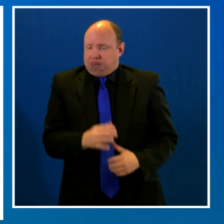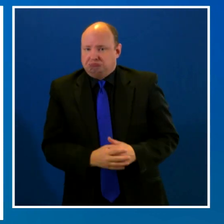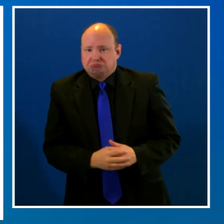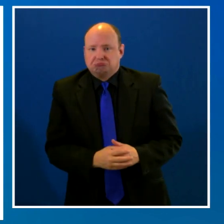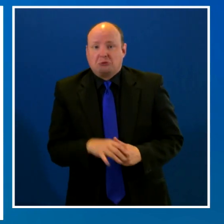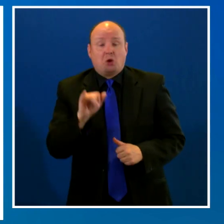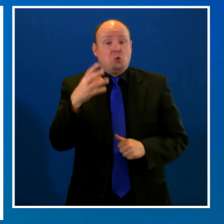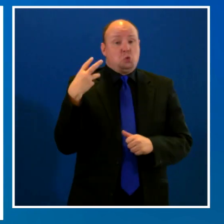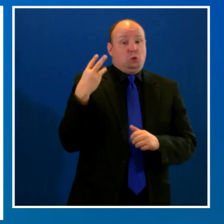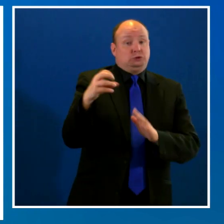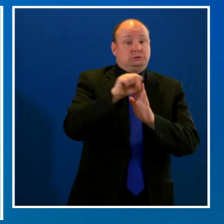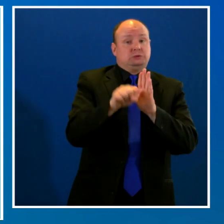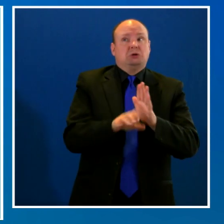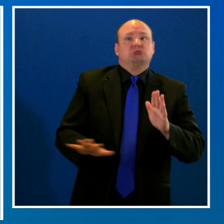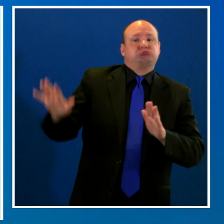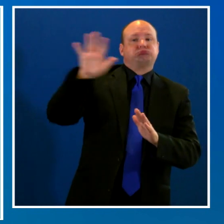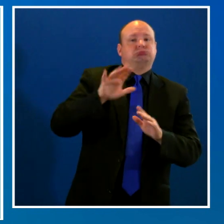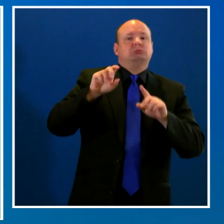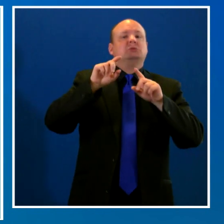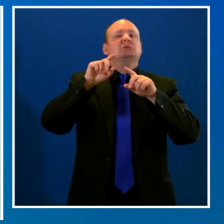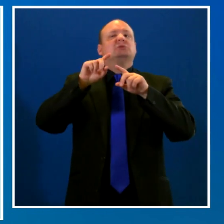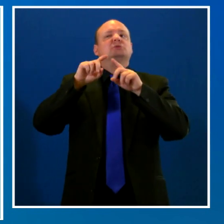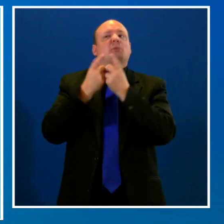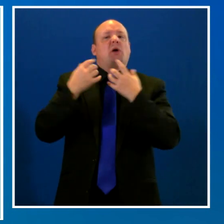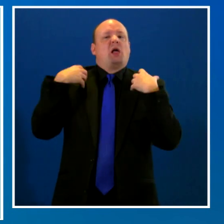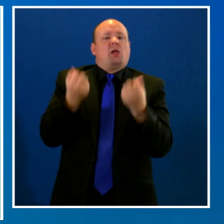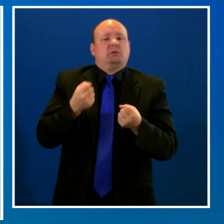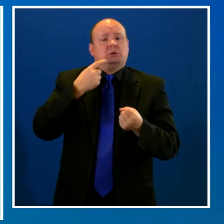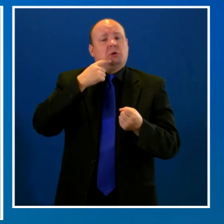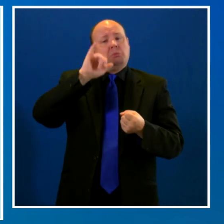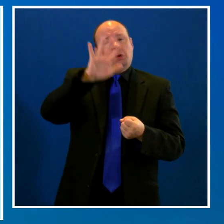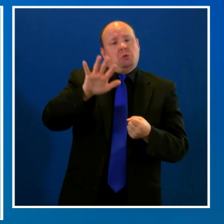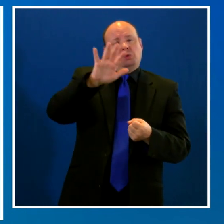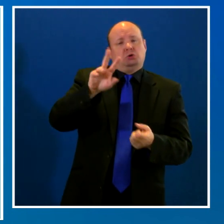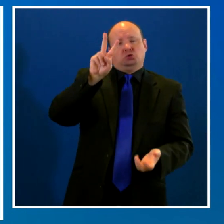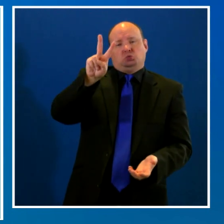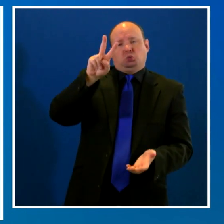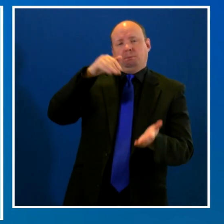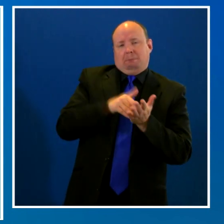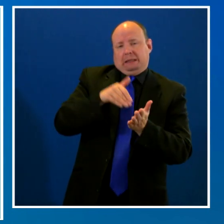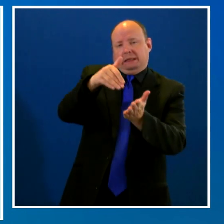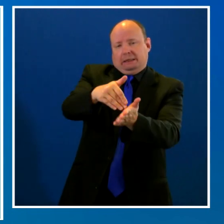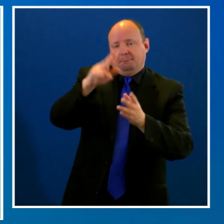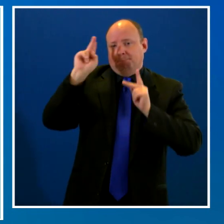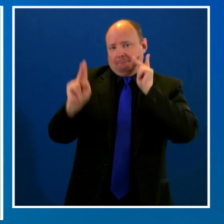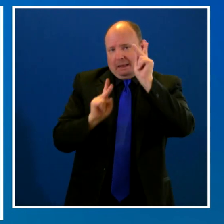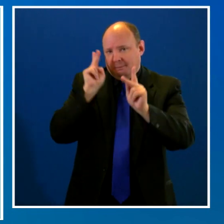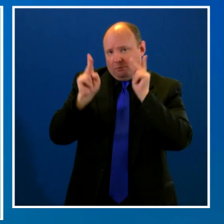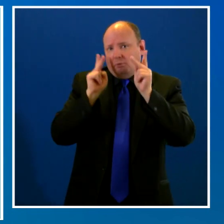Health show close to two million people have received additional doses statewide.